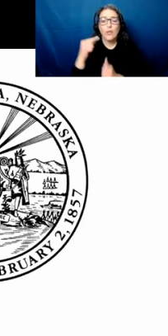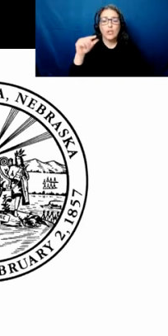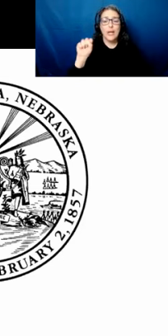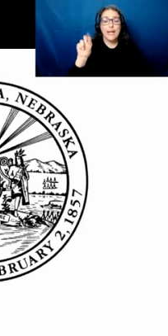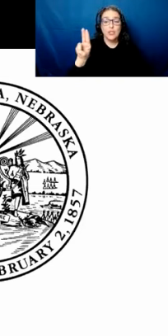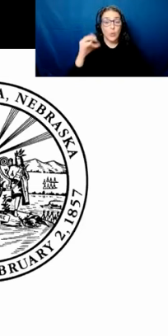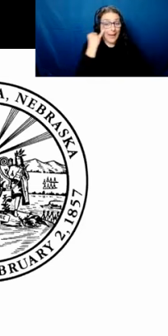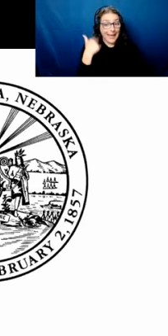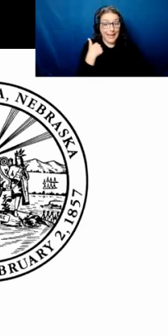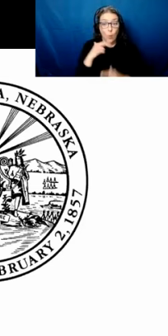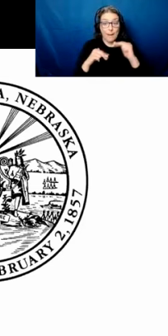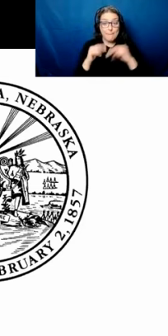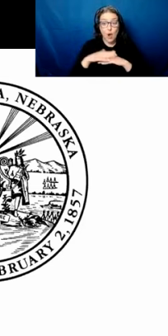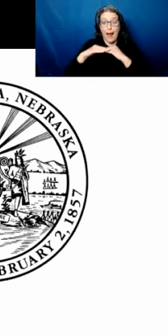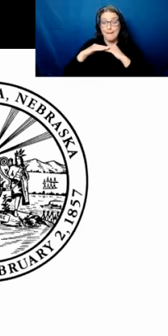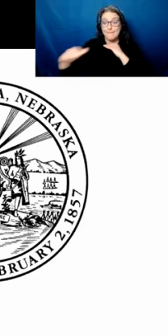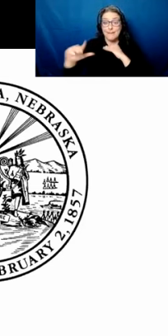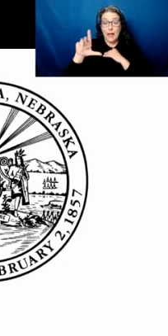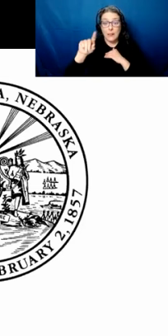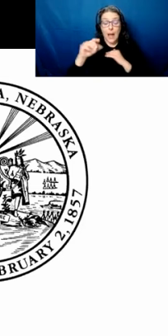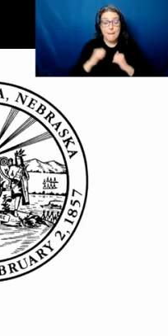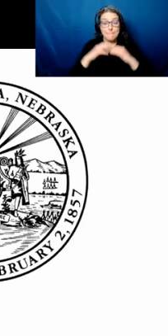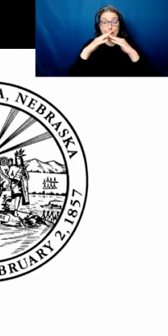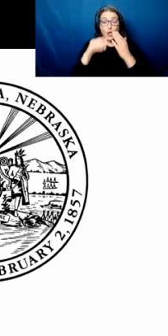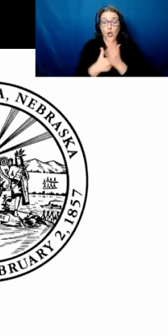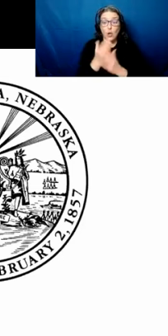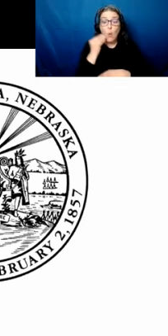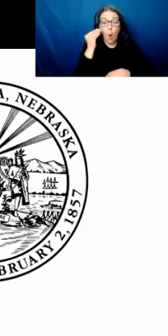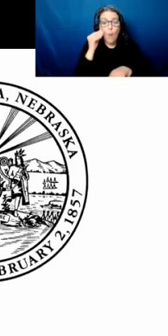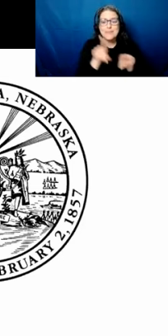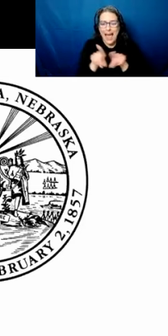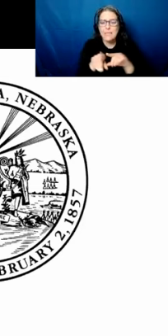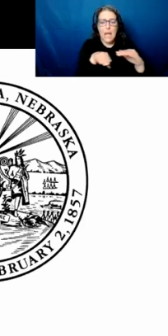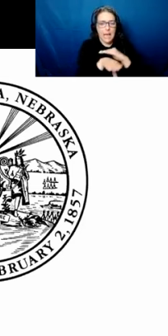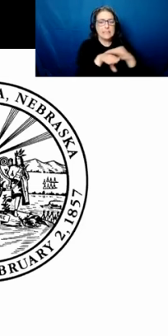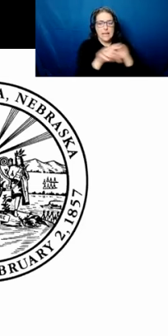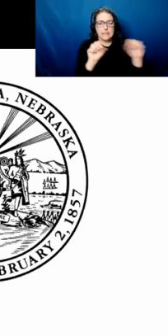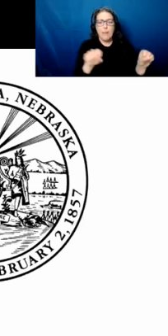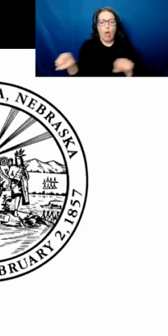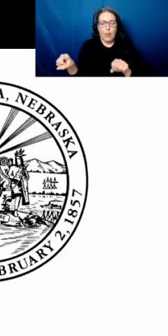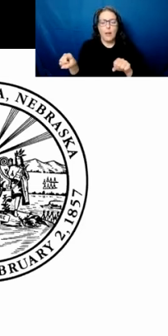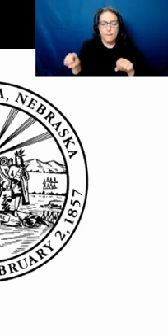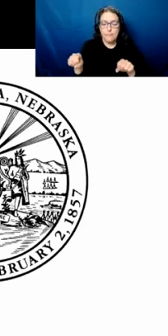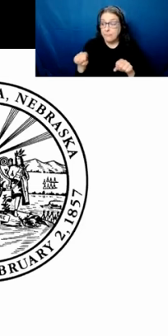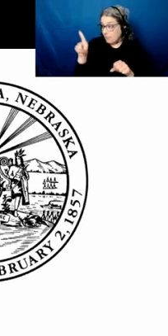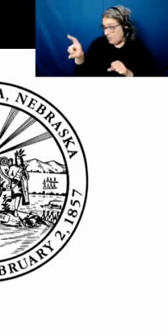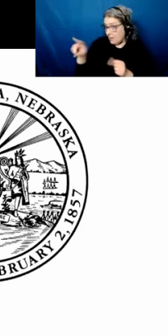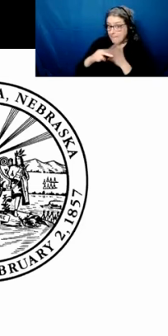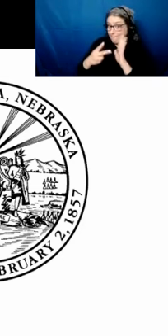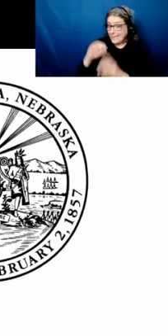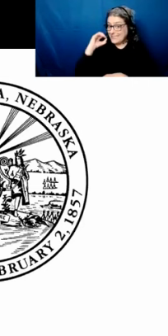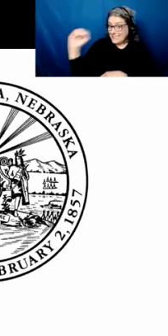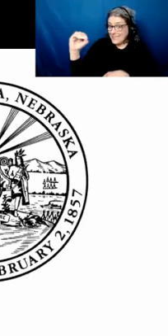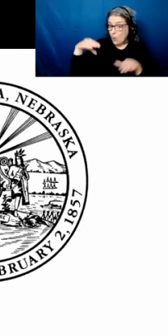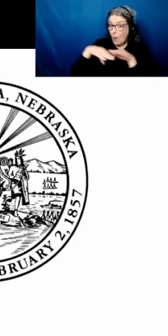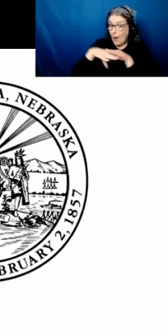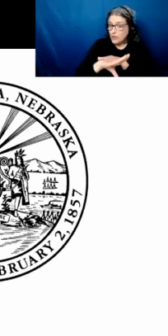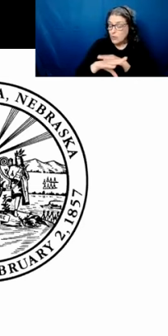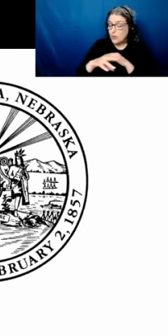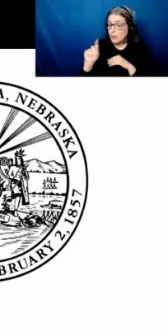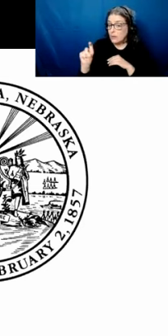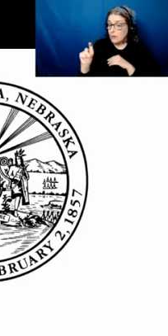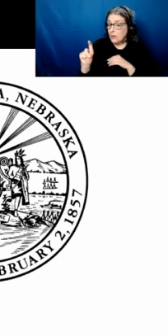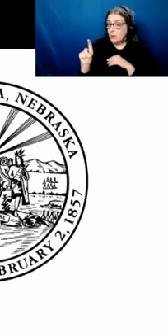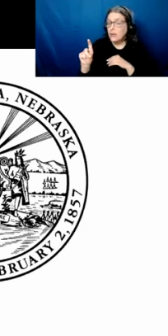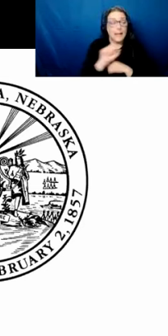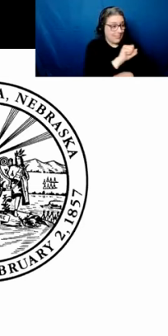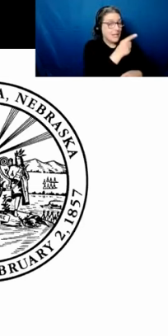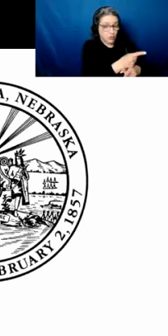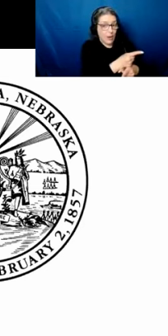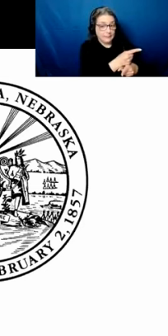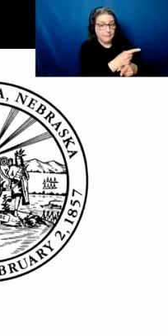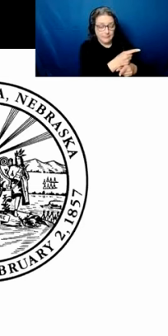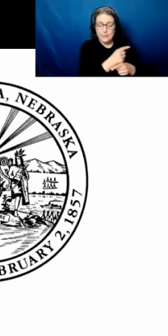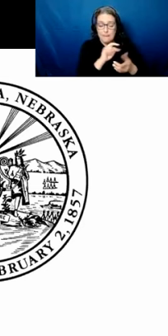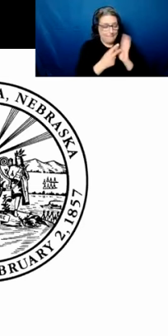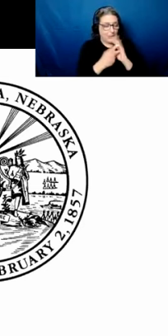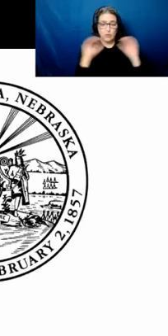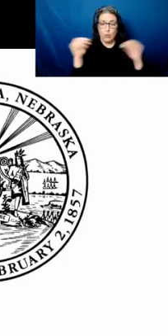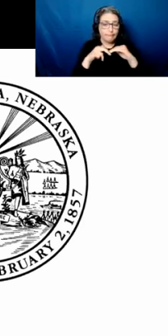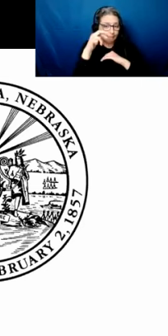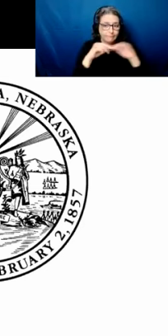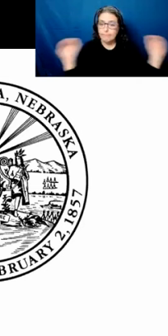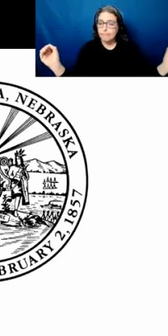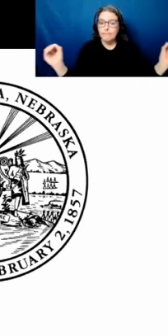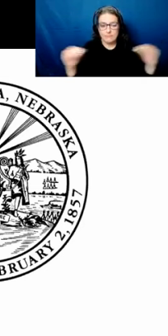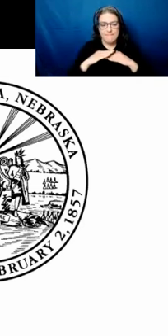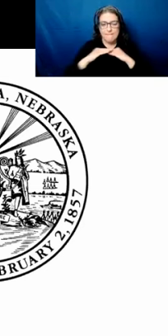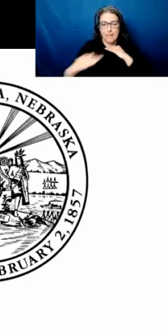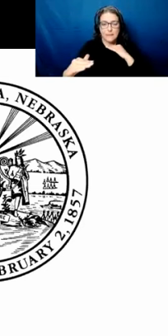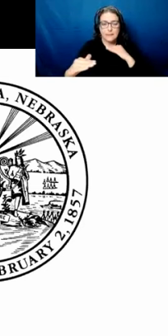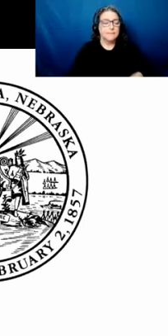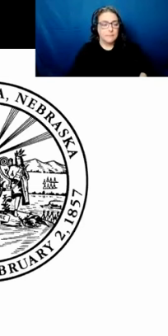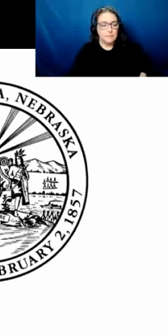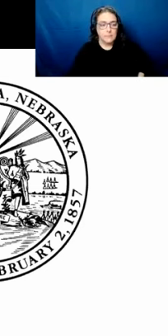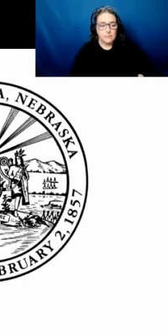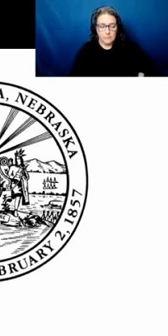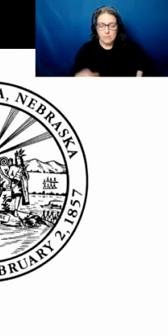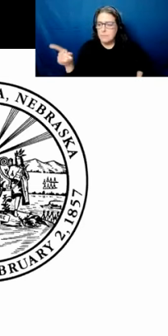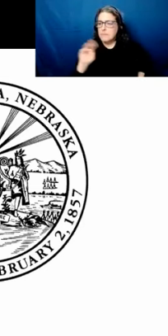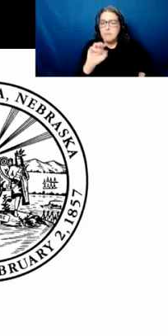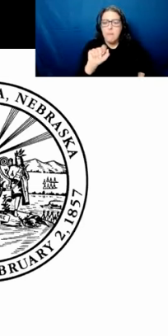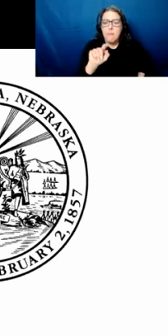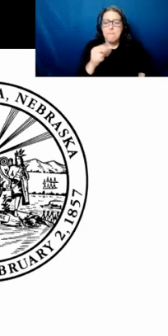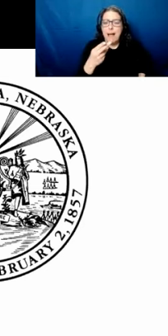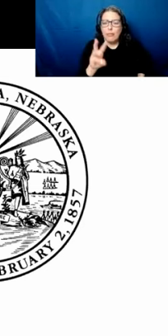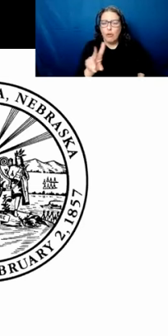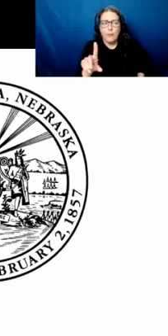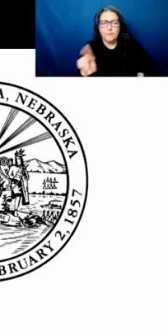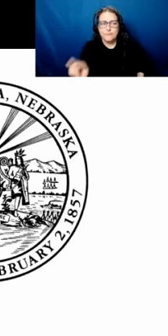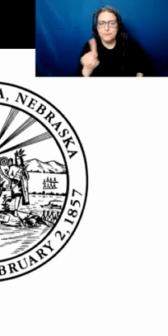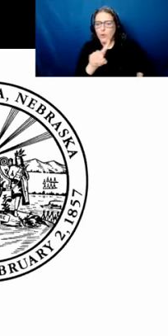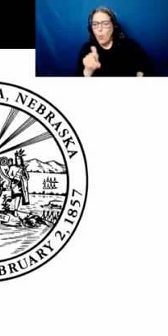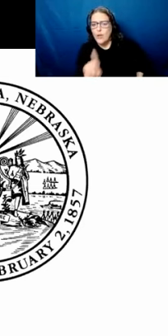Thank you. Good evening, everyone. My name is Katrina Adams and I'm representing the NOC Redevelopment Group. We received $250,000 in CDBG public services funding to renovate the former Native Omaha Club building at 24th and Laird Street. This two story will feature residential units on the second floor and commercial space on the first floor, including offices. Community meeting space and a restaurant.